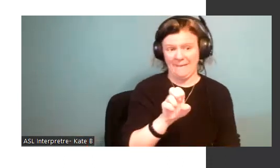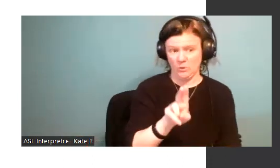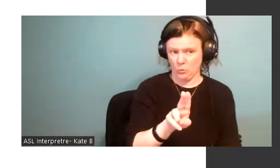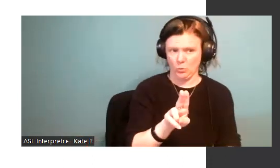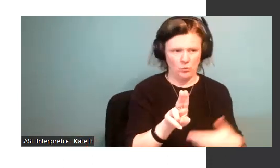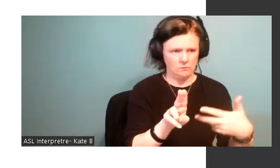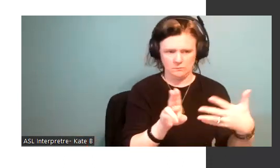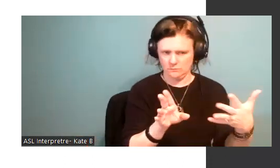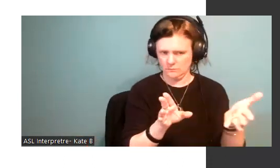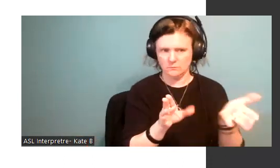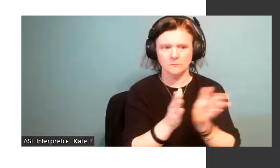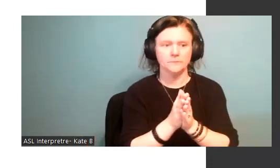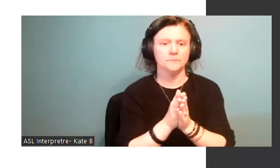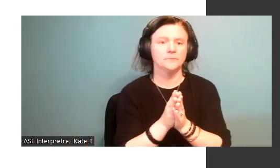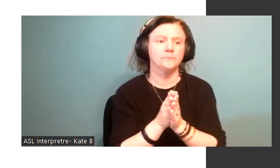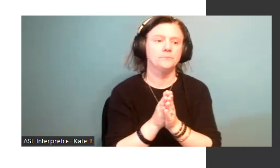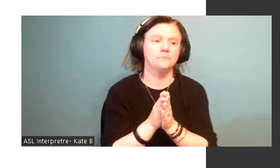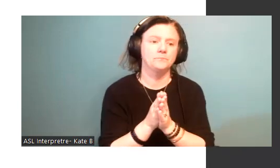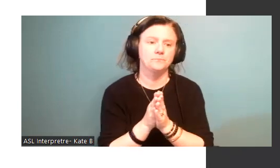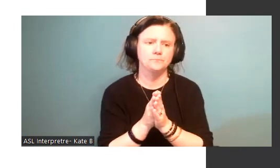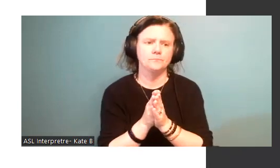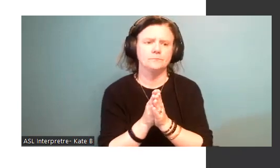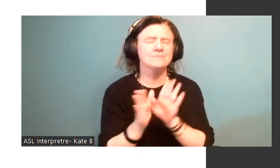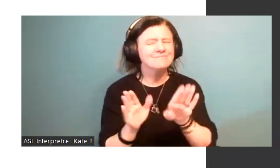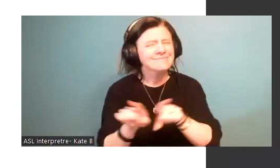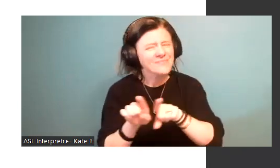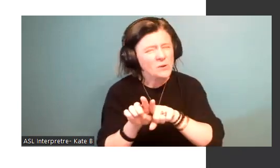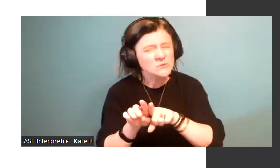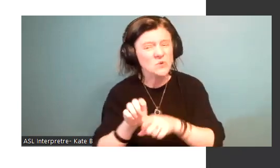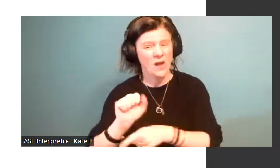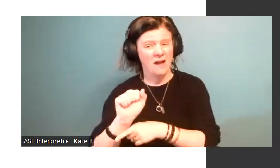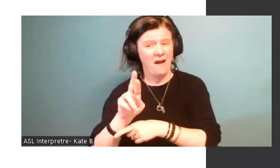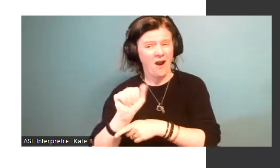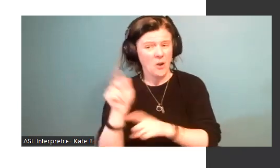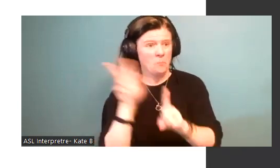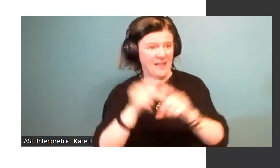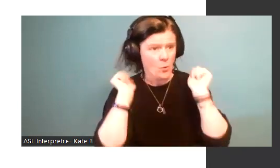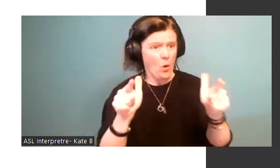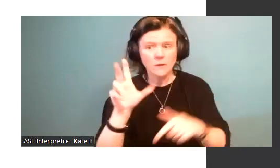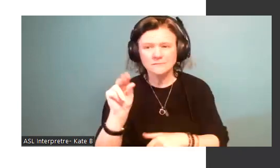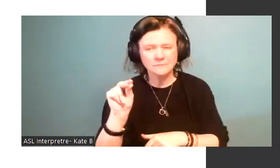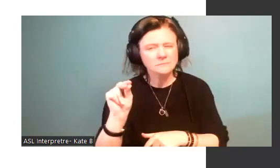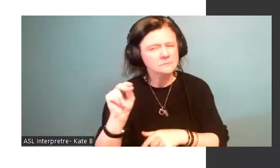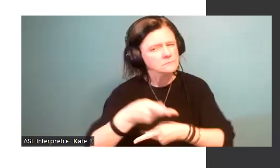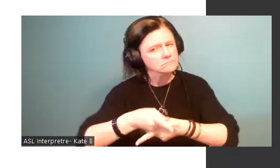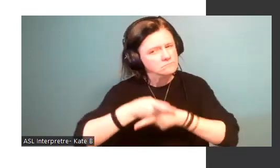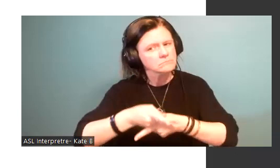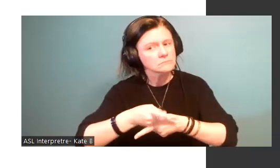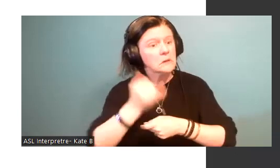certain keyboard functionality. If it doesn't, it will cause problems and frustration for users,